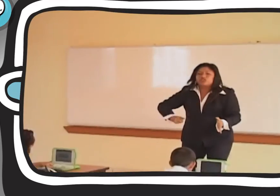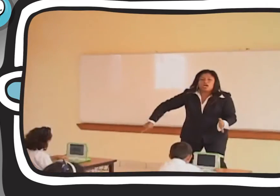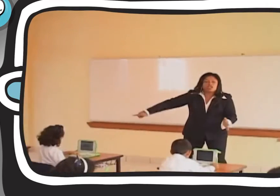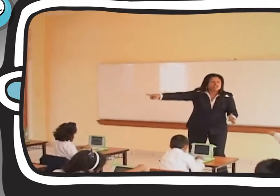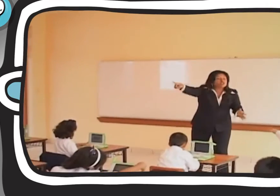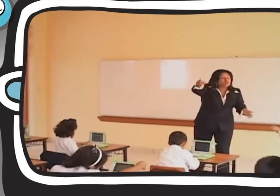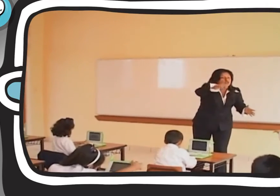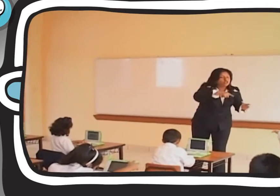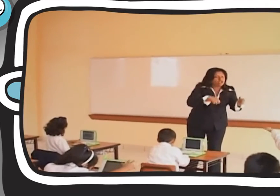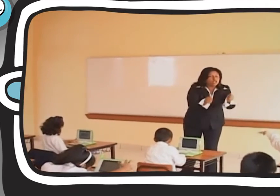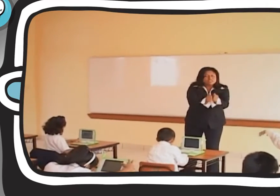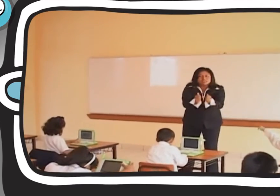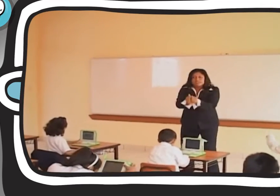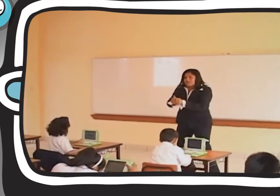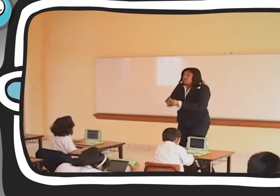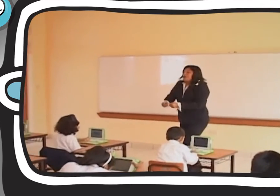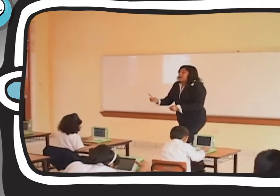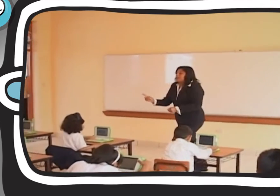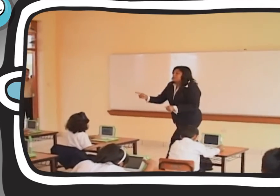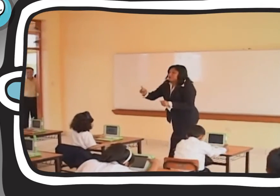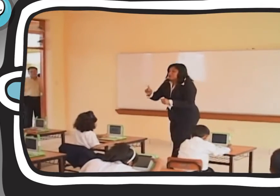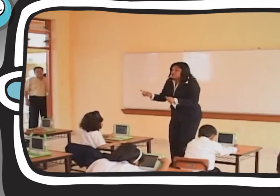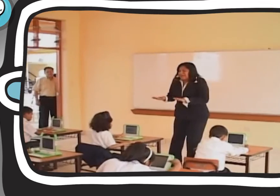All together Let's search down